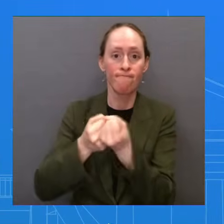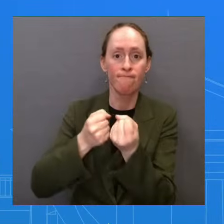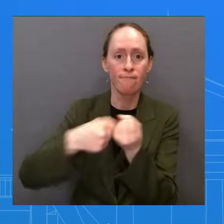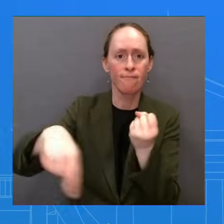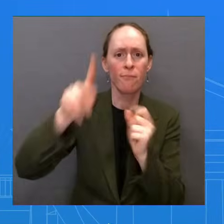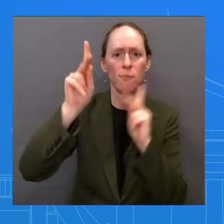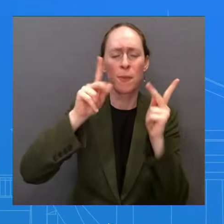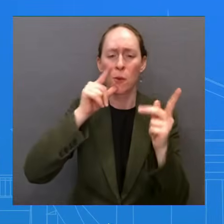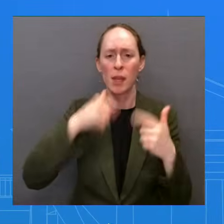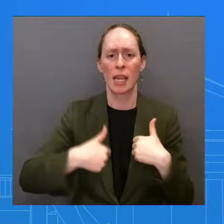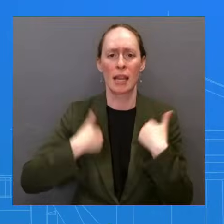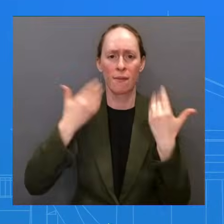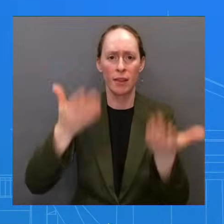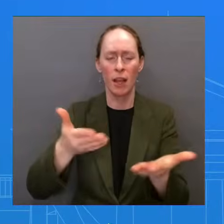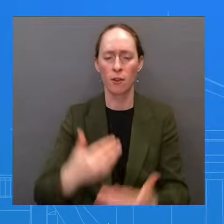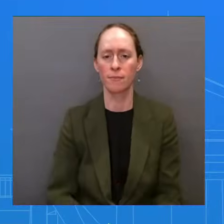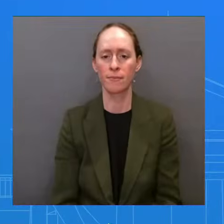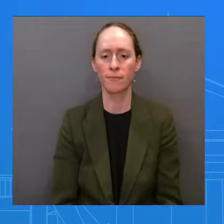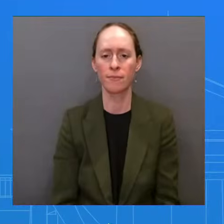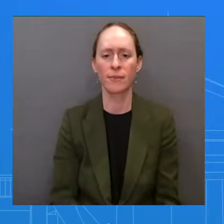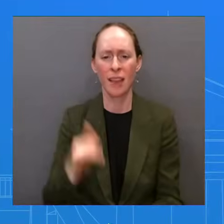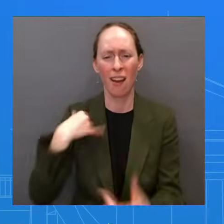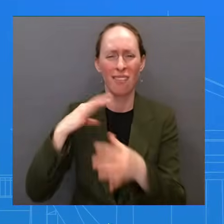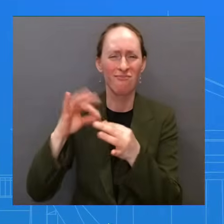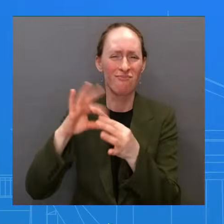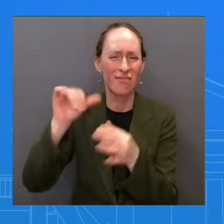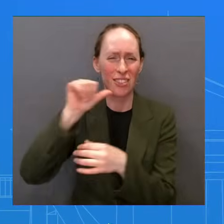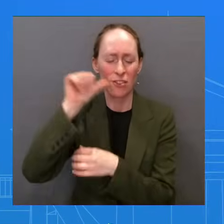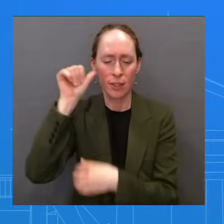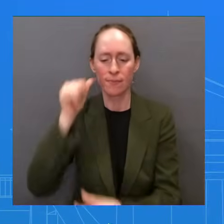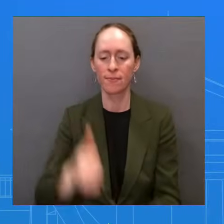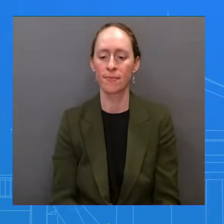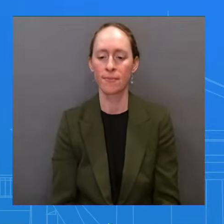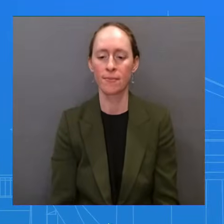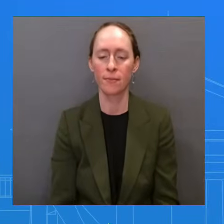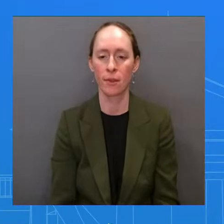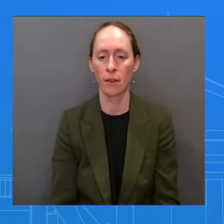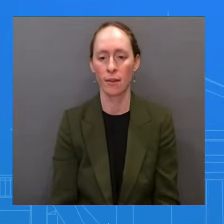The President's senior -- the senior level of the President's national security team